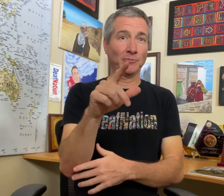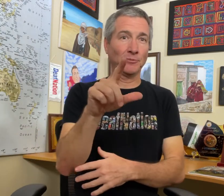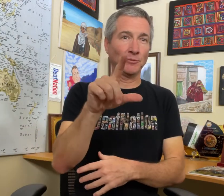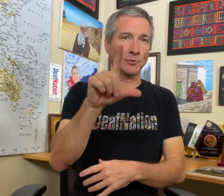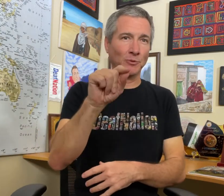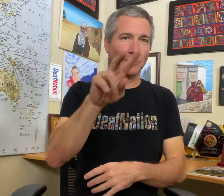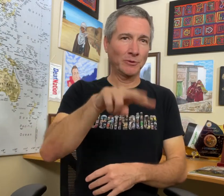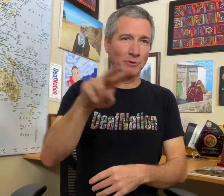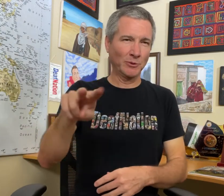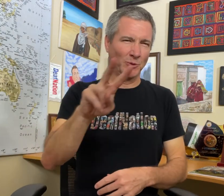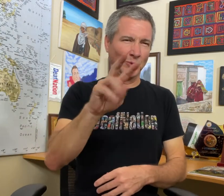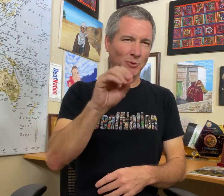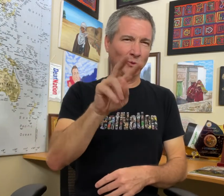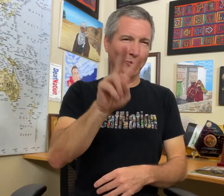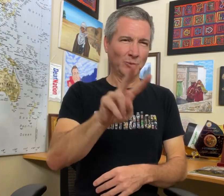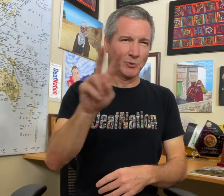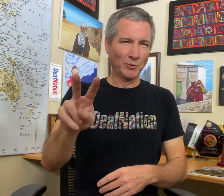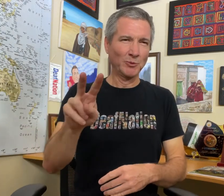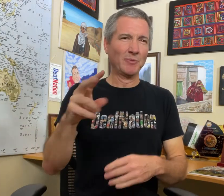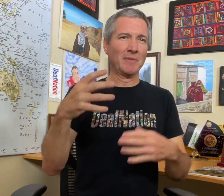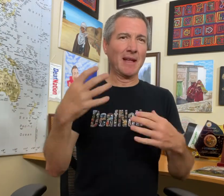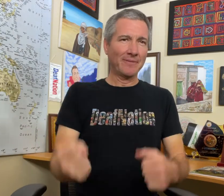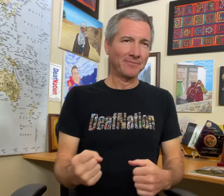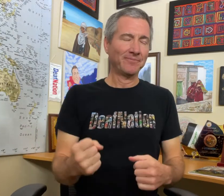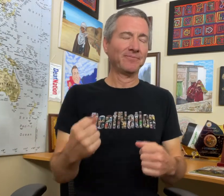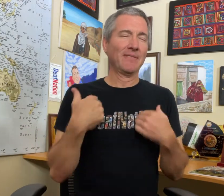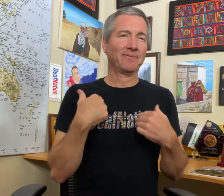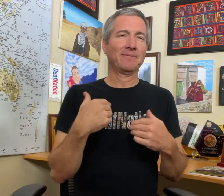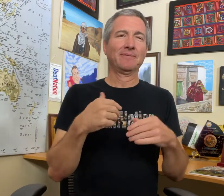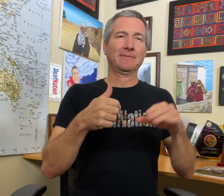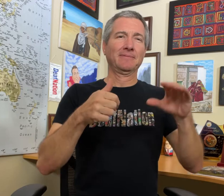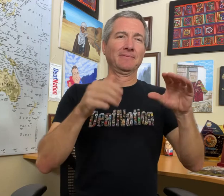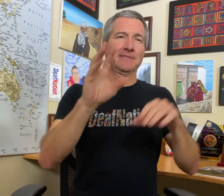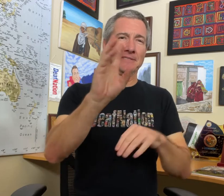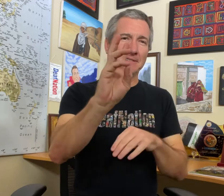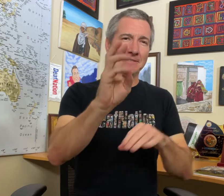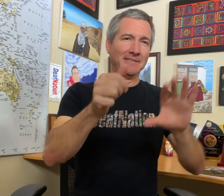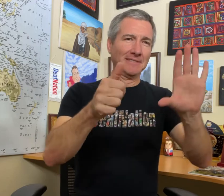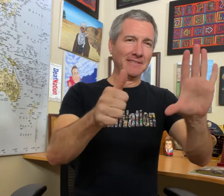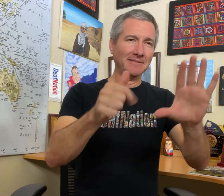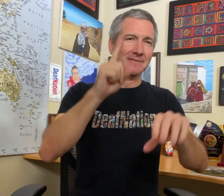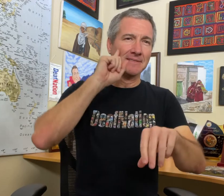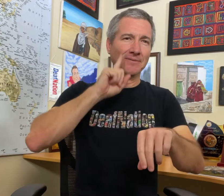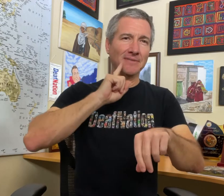I'm really excited about our 2022 events. We will have 6 DeafNation Expo events.